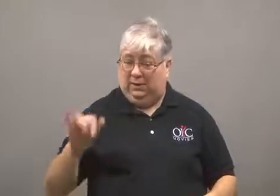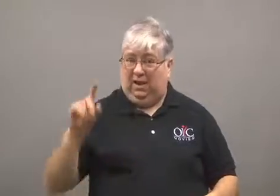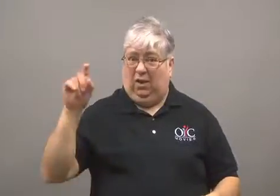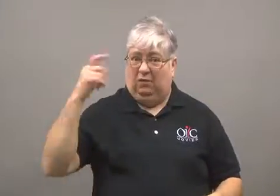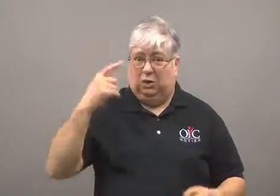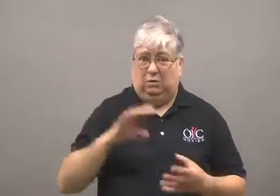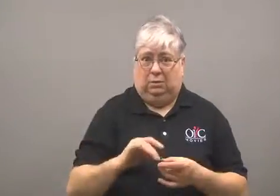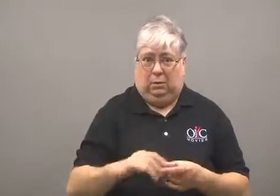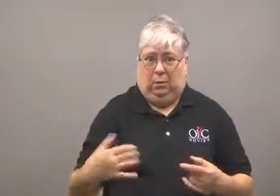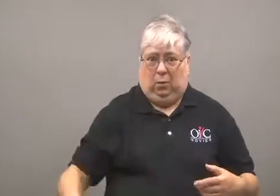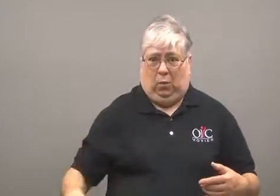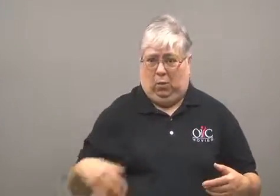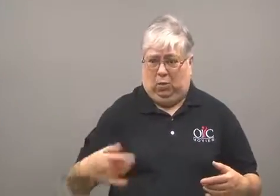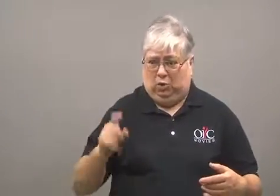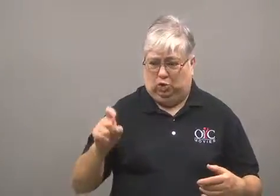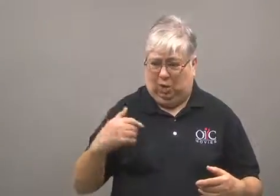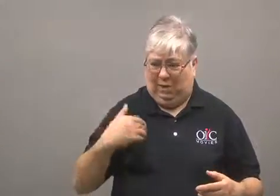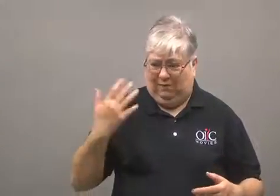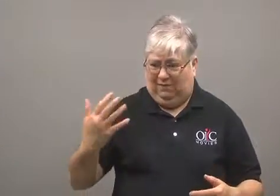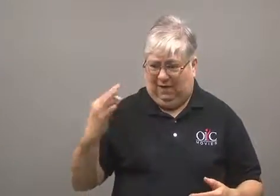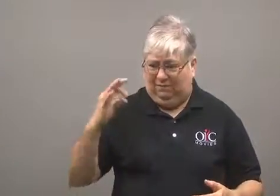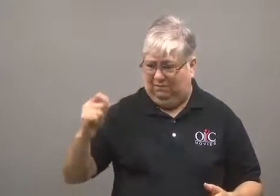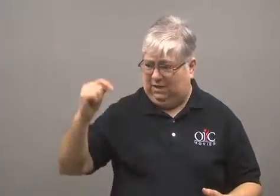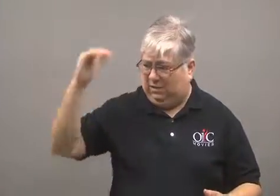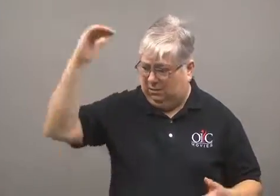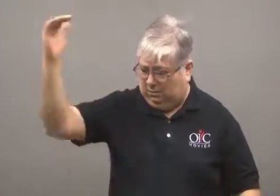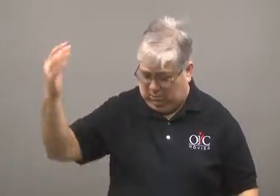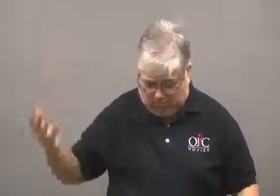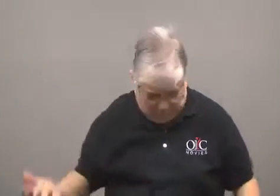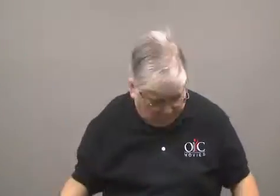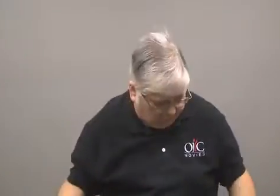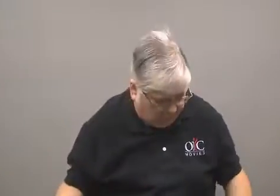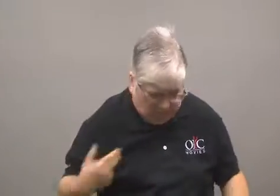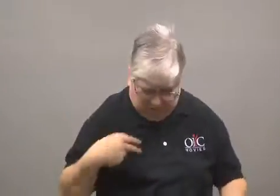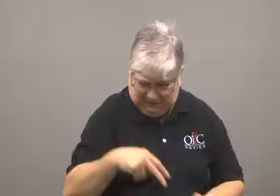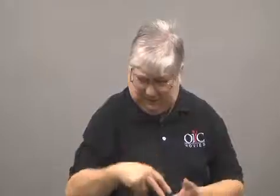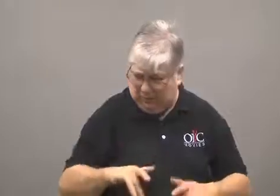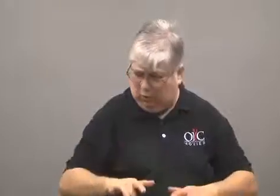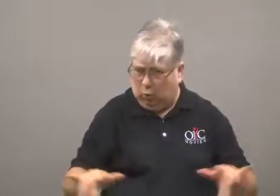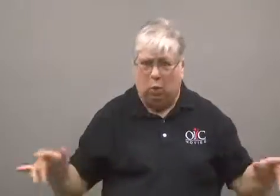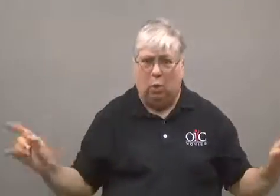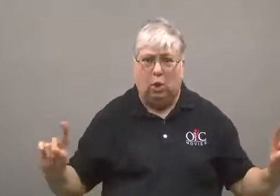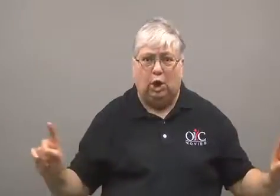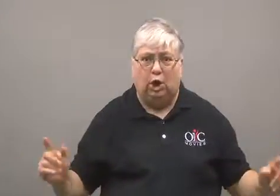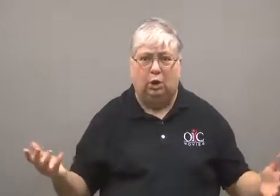The governor said there was supposed to be five feet, but there was none where he stood.